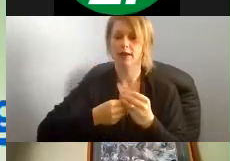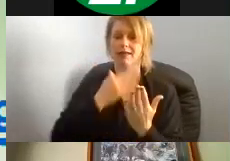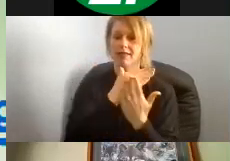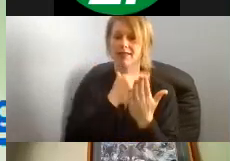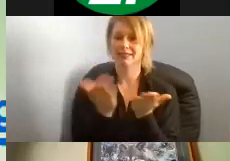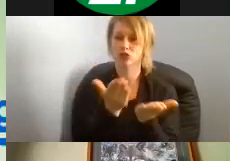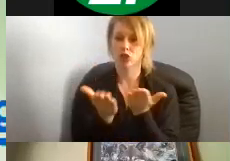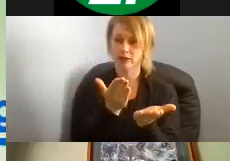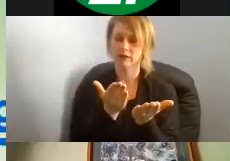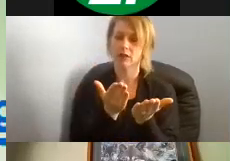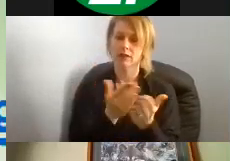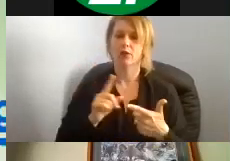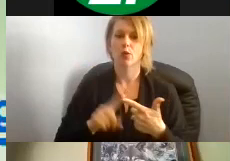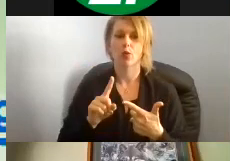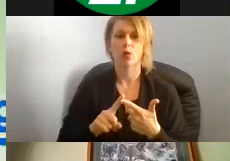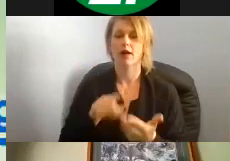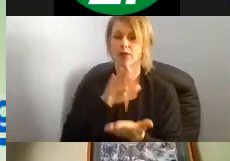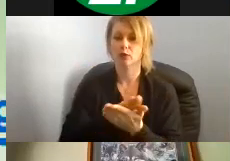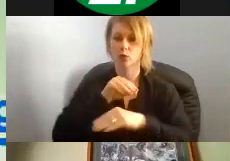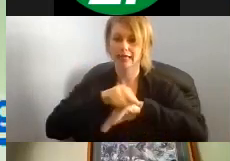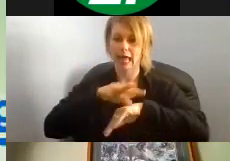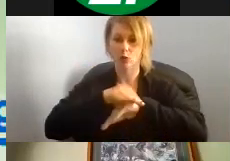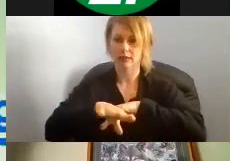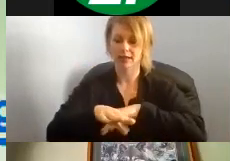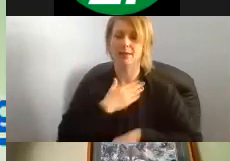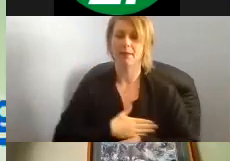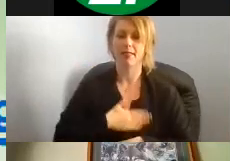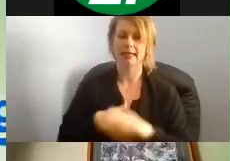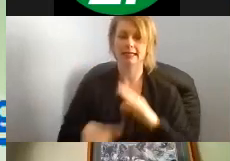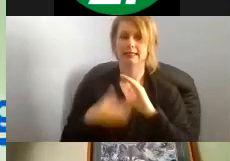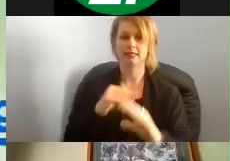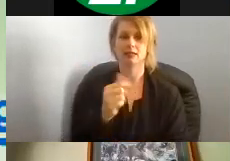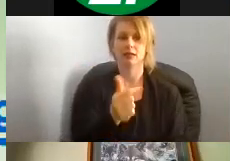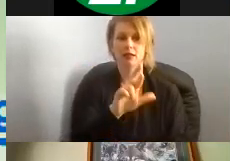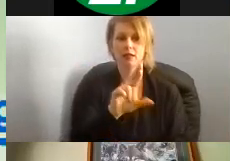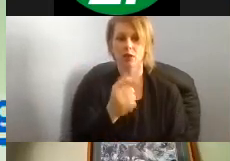counseling listserv, please email me, Gregg Curtis, at DPI.wi.gov.